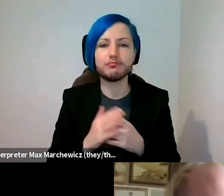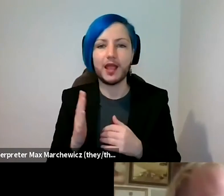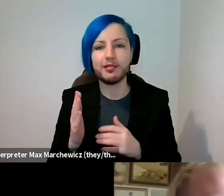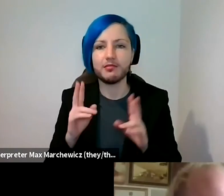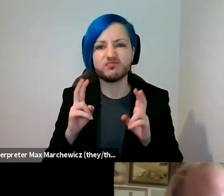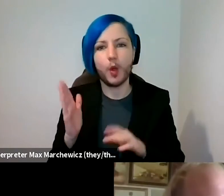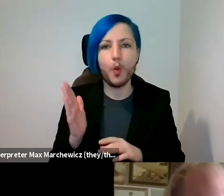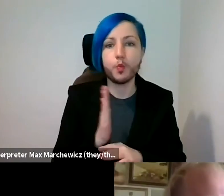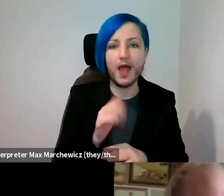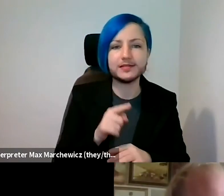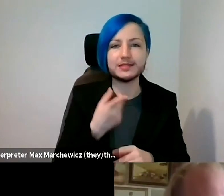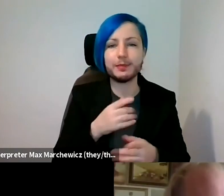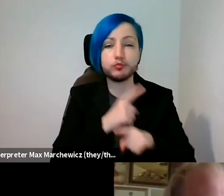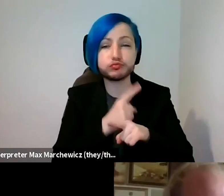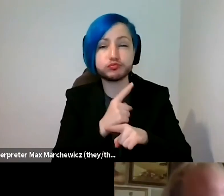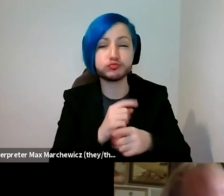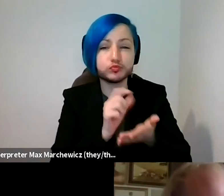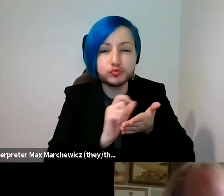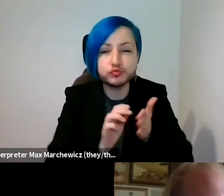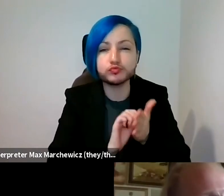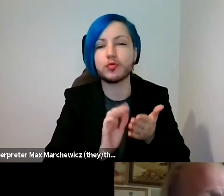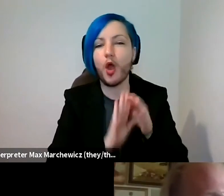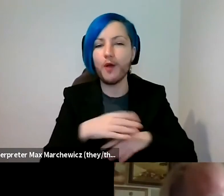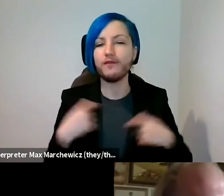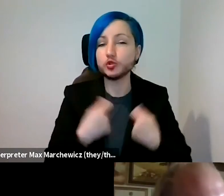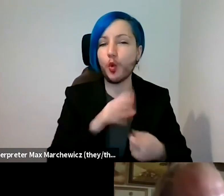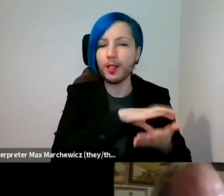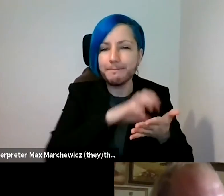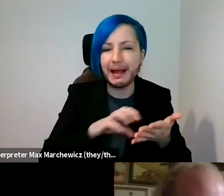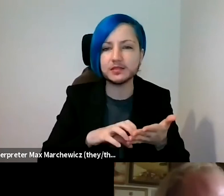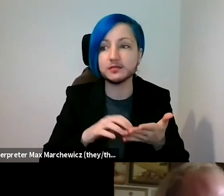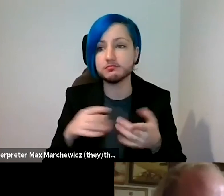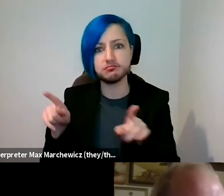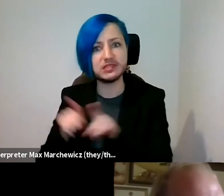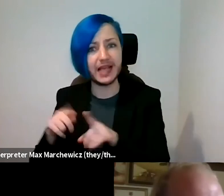mentioning pattern shawls within the literature was also taking place in the Indian subcontinent?